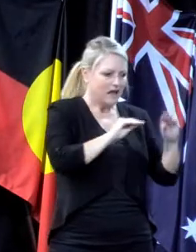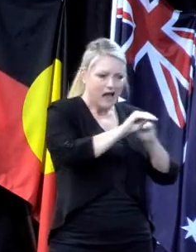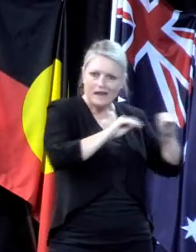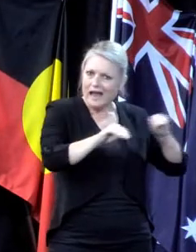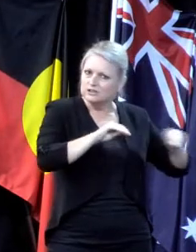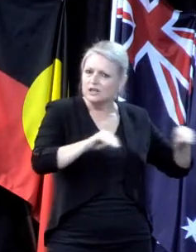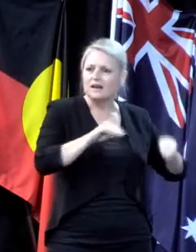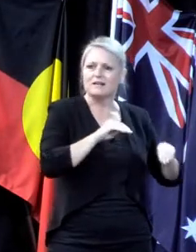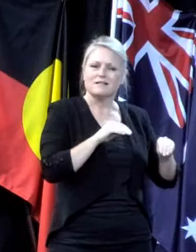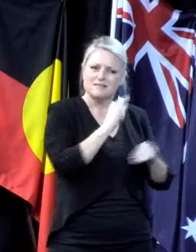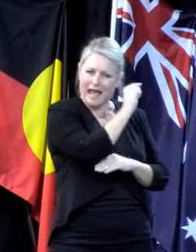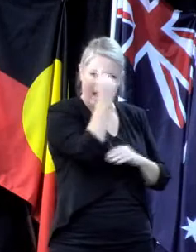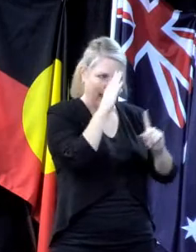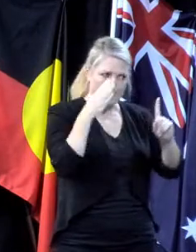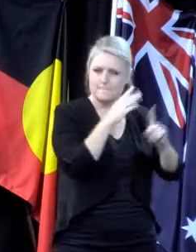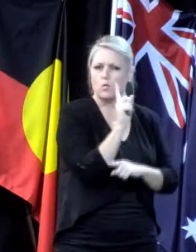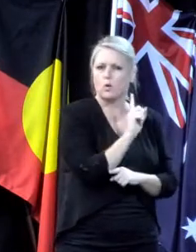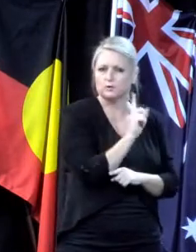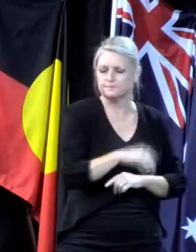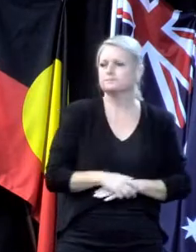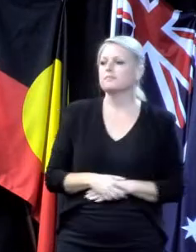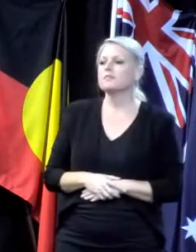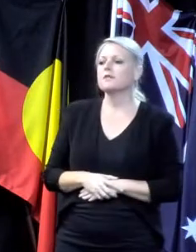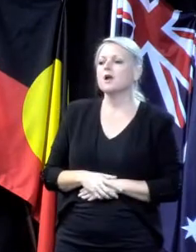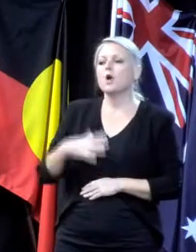What are you trying to do there? What we're trying to do there is ensure that students